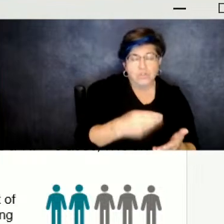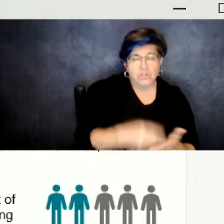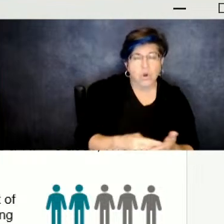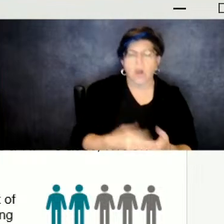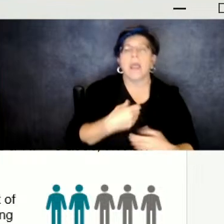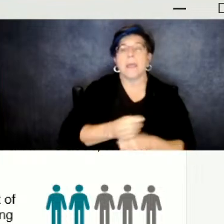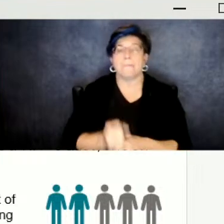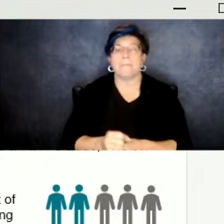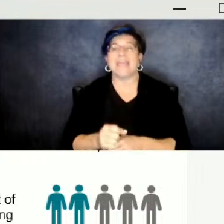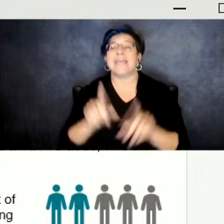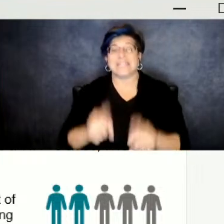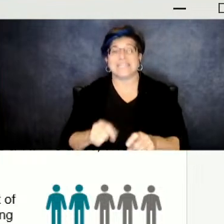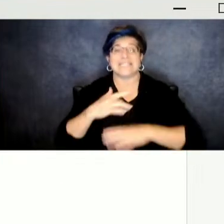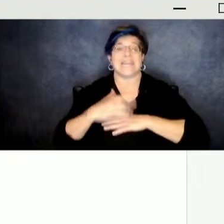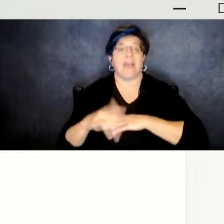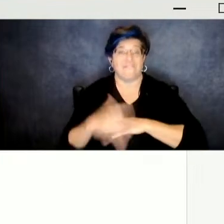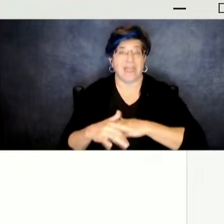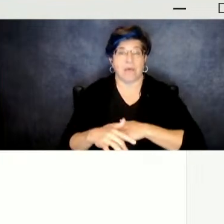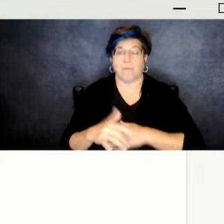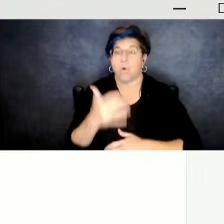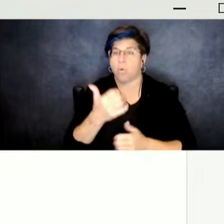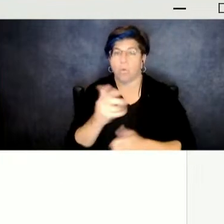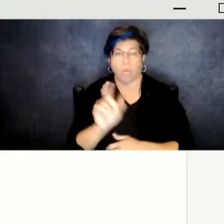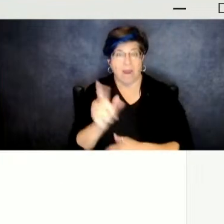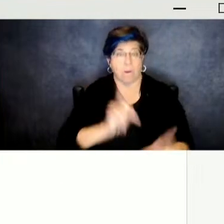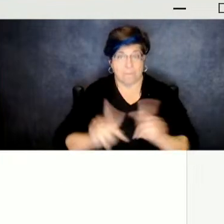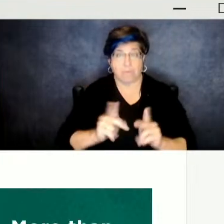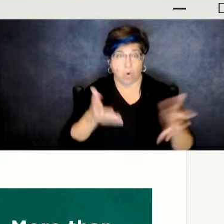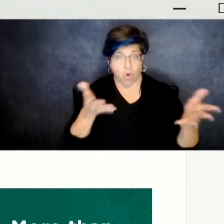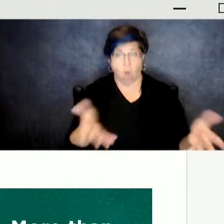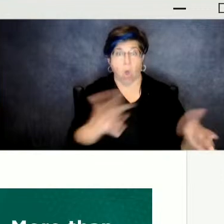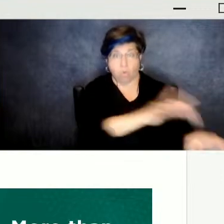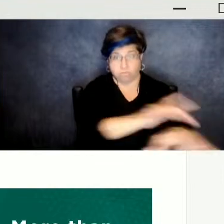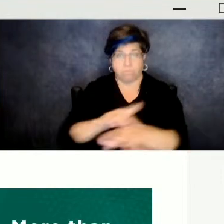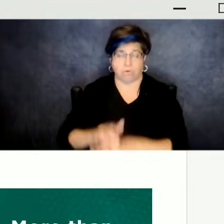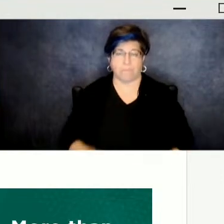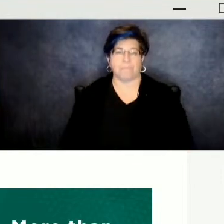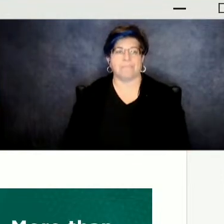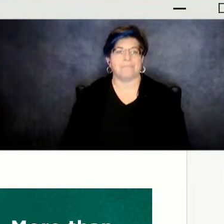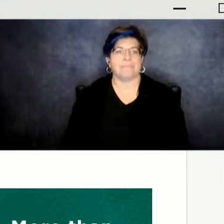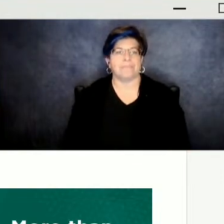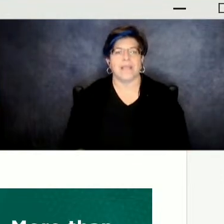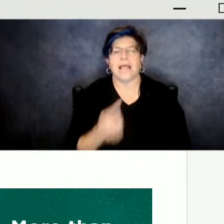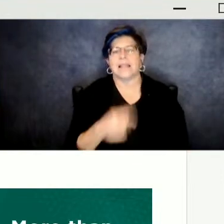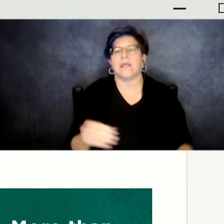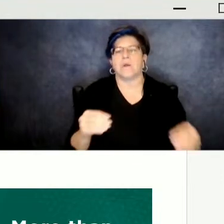GROCERY STORE MAKING IT AVAILABLE WHERE PEOPLE ARE IS REALLY, REALLY CRITICAL.